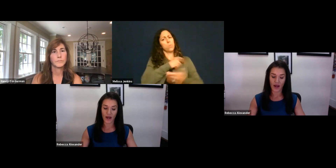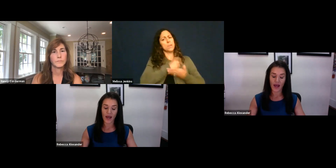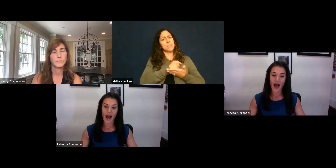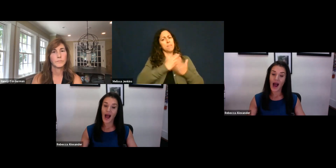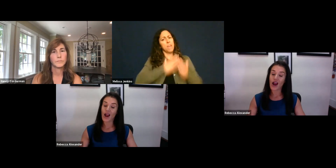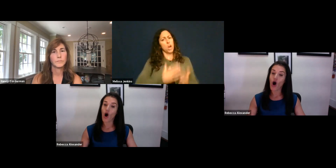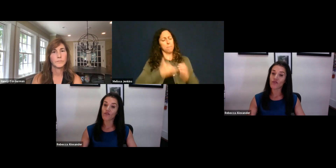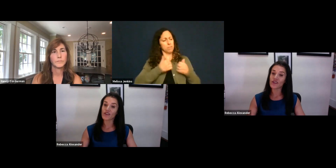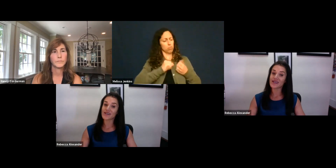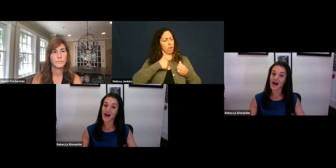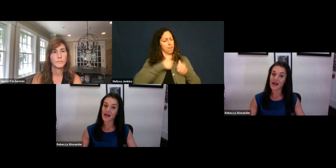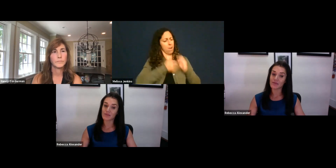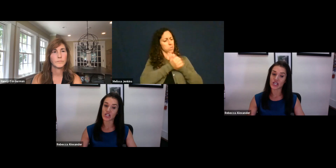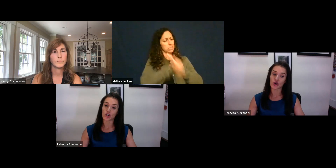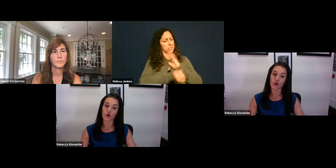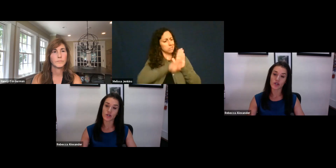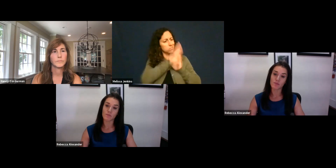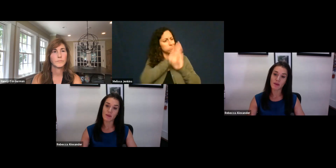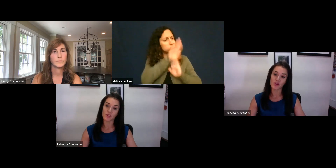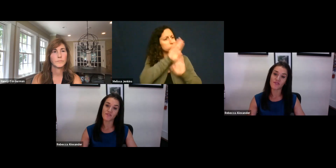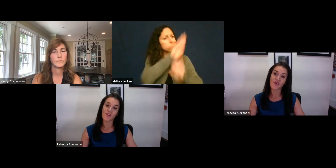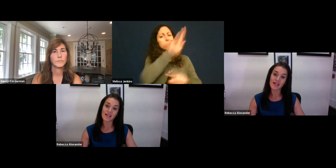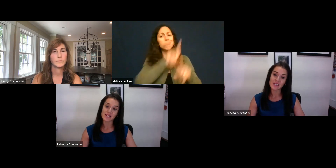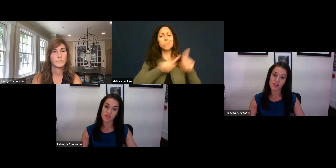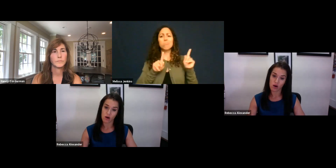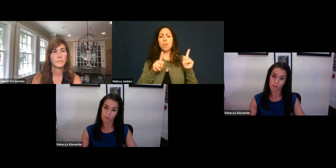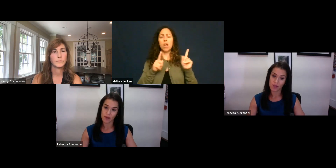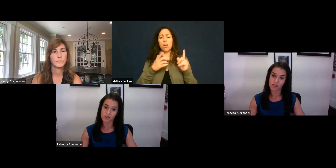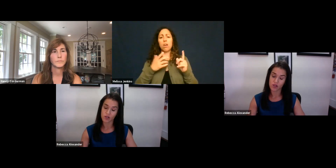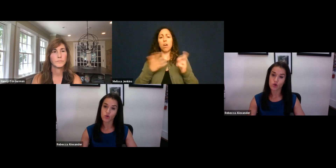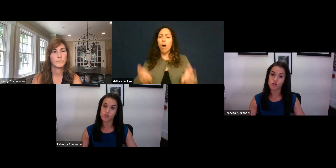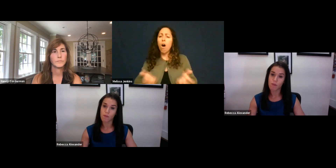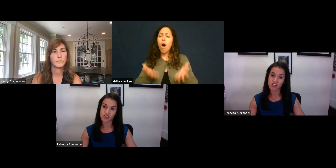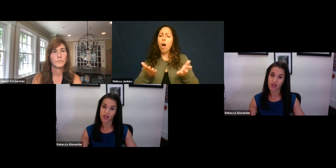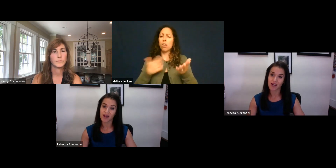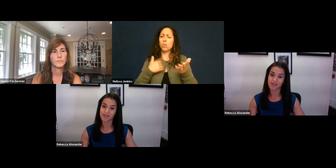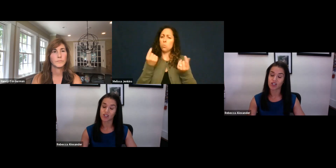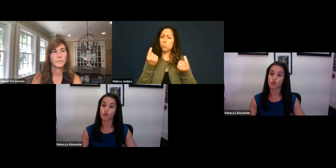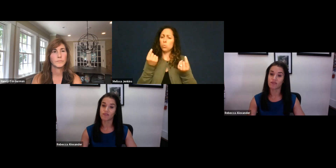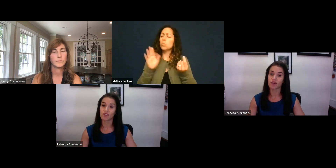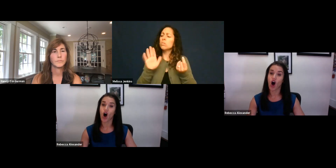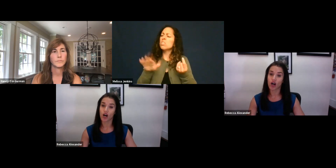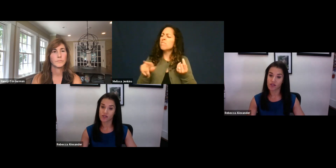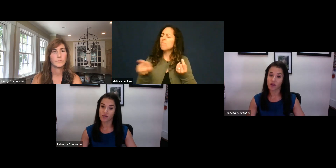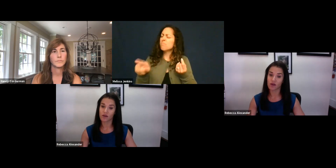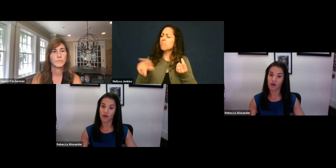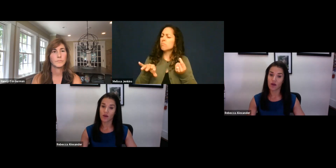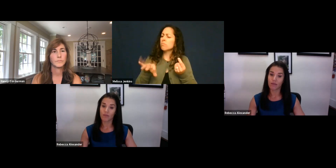But I oftentimes encourage people to find a therapist who specializes in grief and loss.